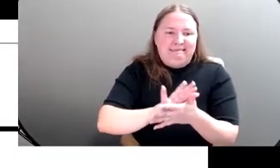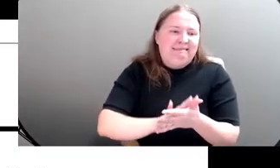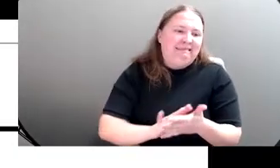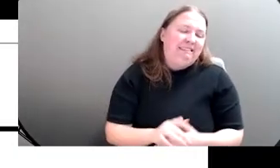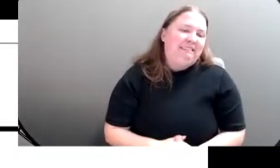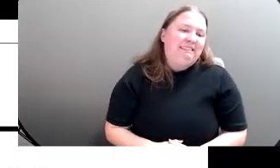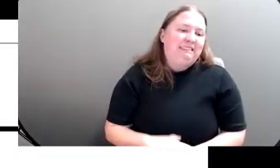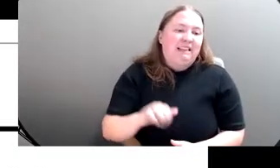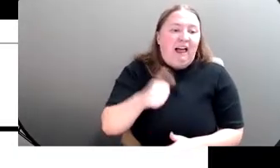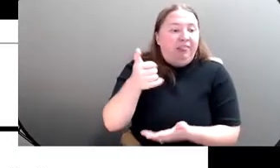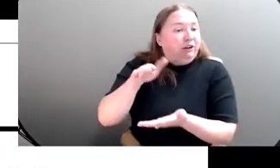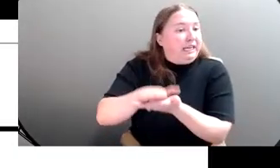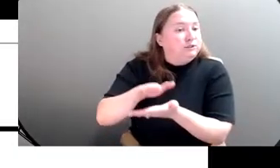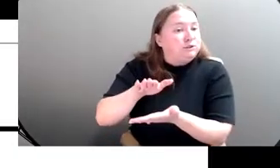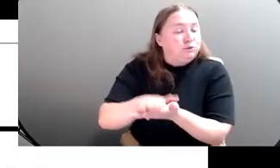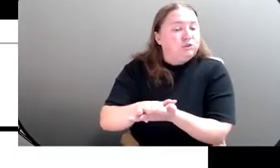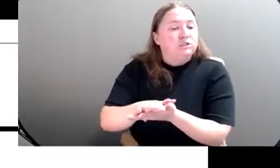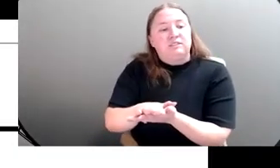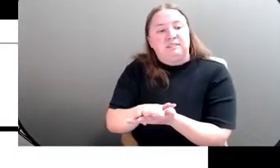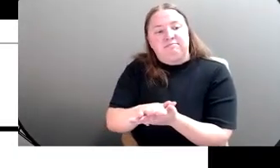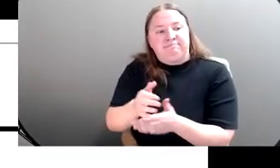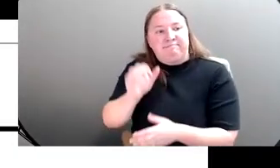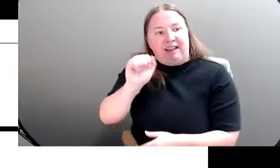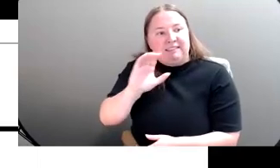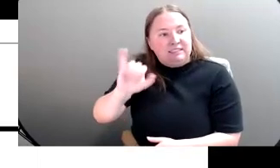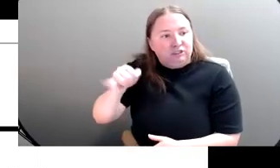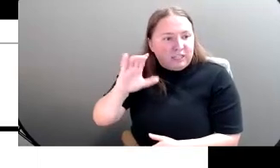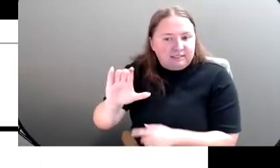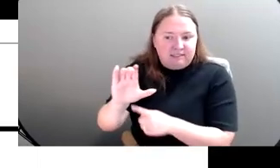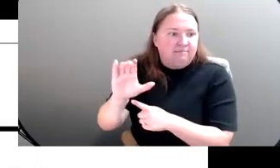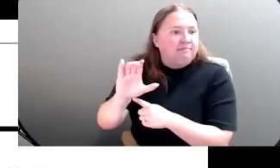Other institutions even ACCJC has asked the Department